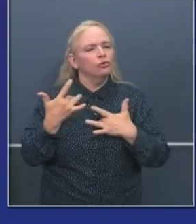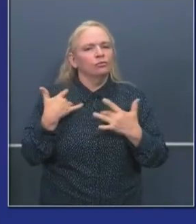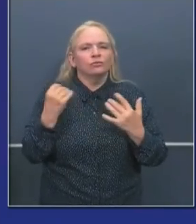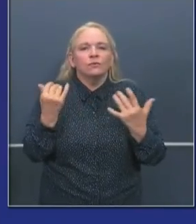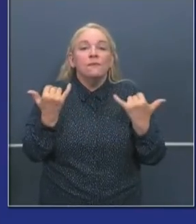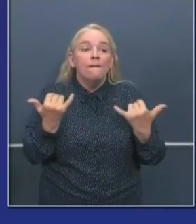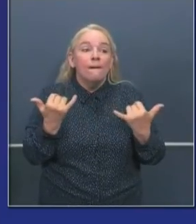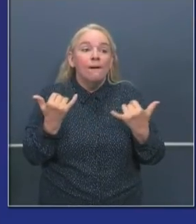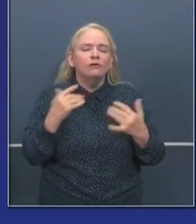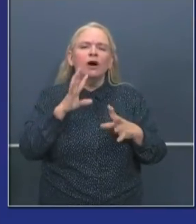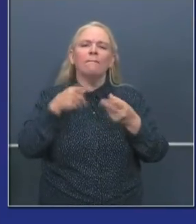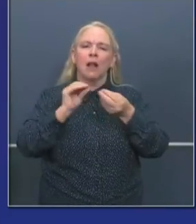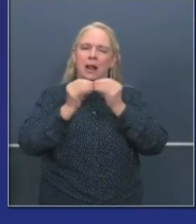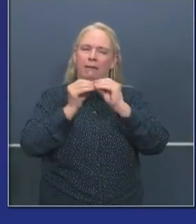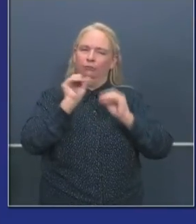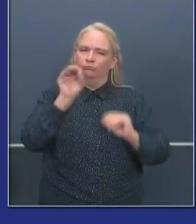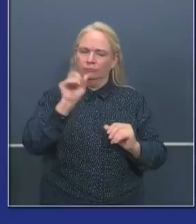HAVE COLLABORATION IN THE STATE